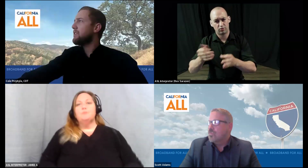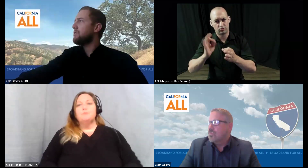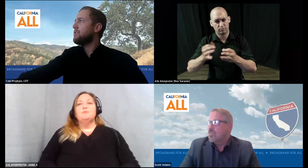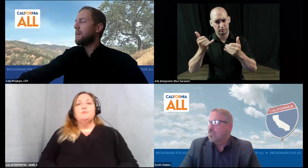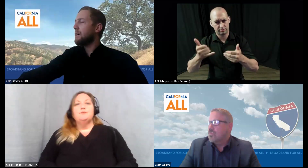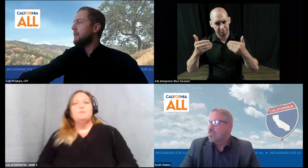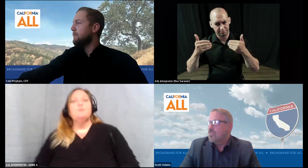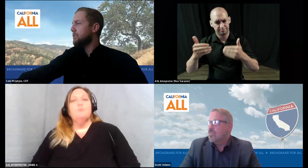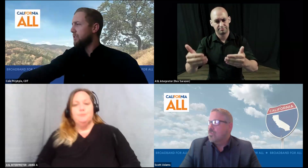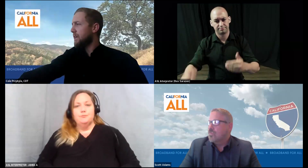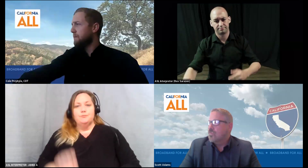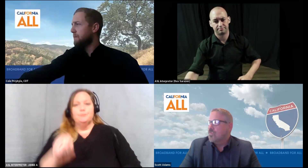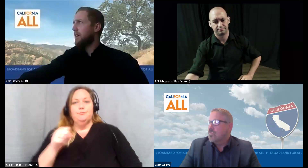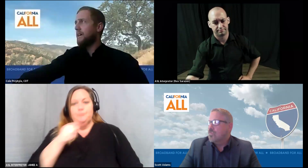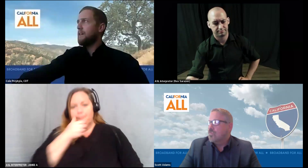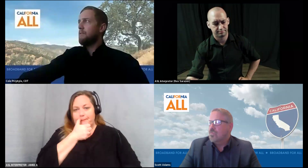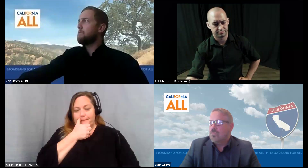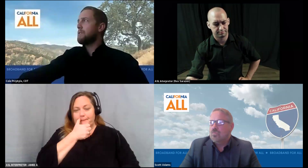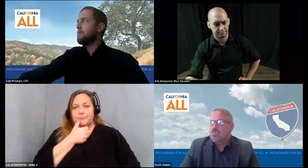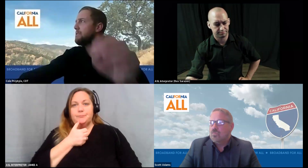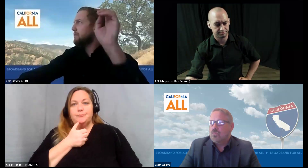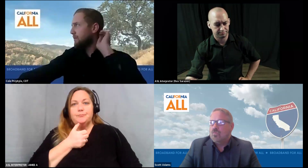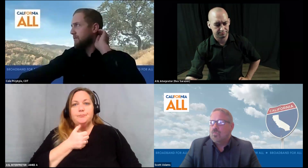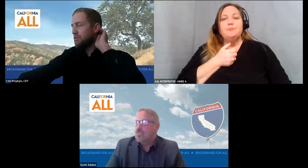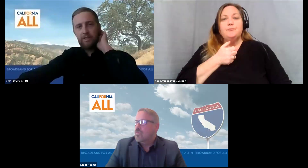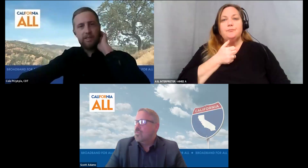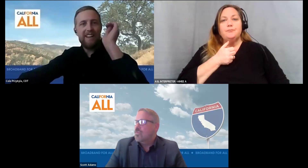she could just share what she typed in the chat, which was a question around. Just the